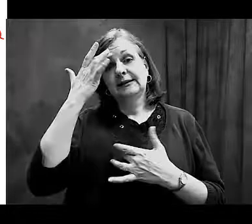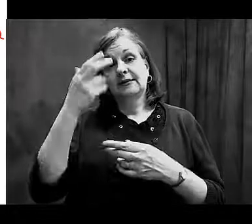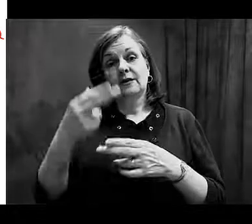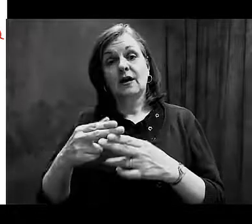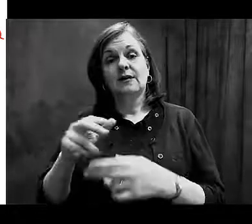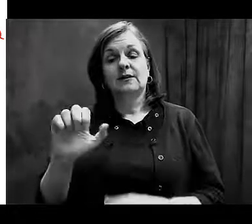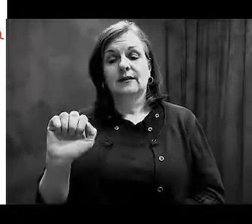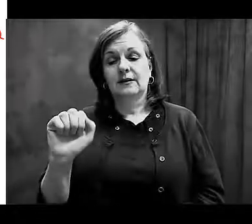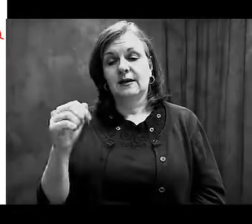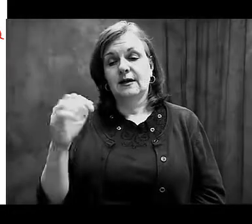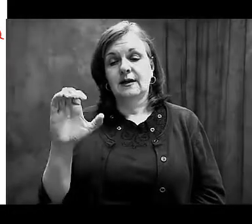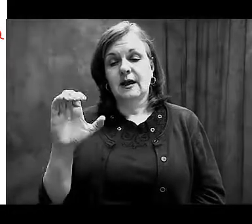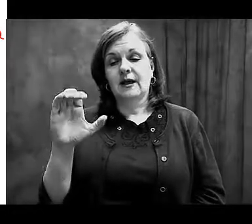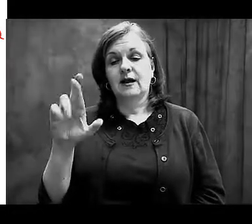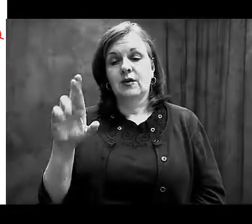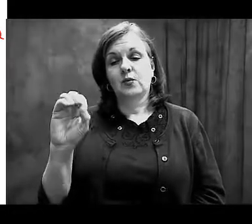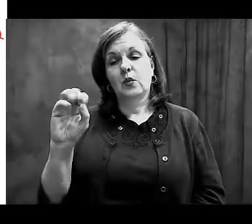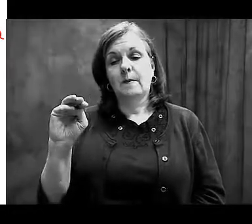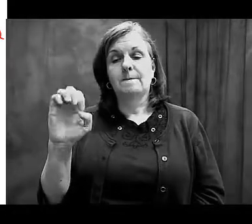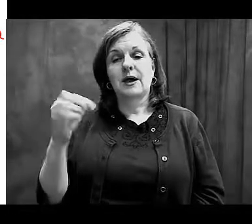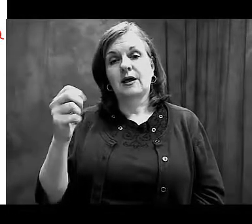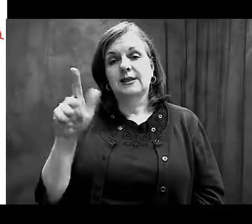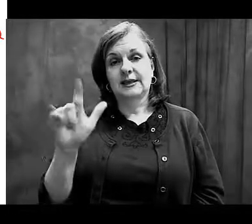Acromegaly is an interesting one